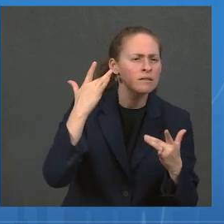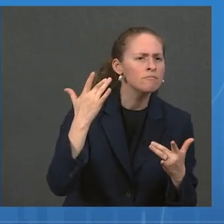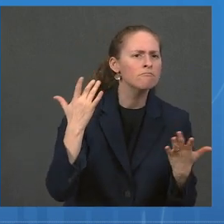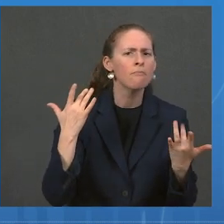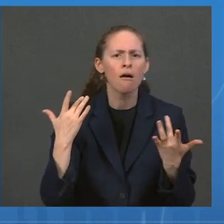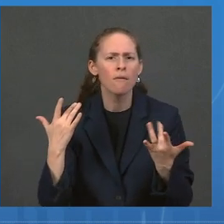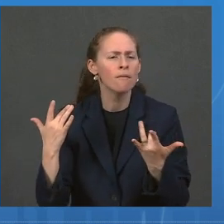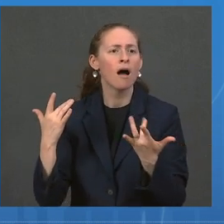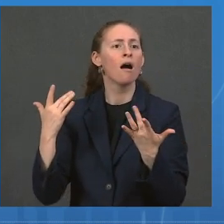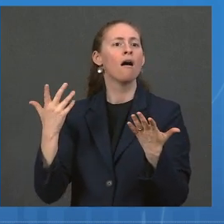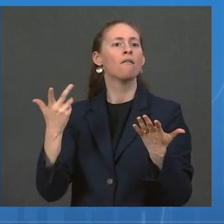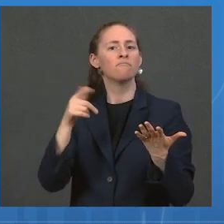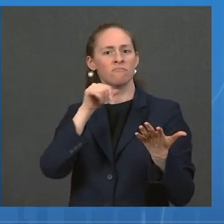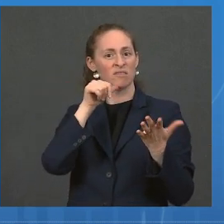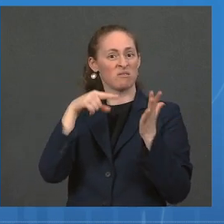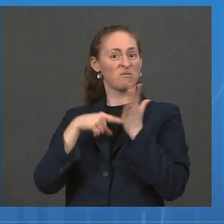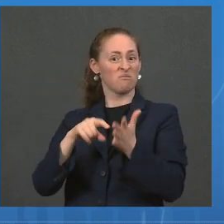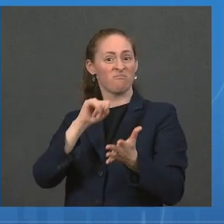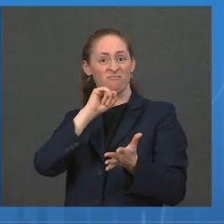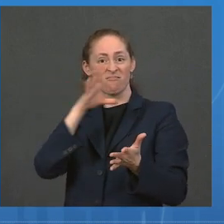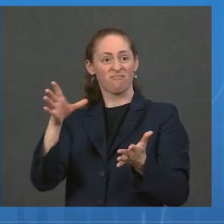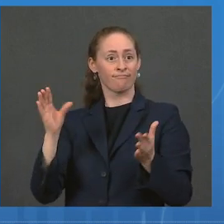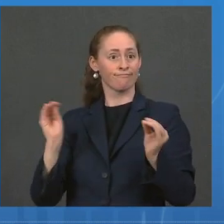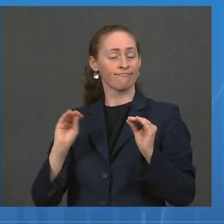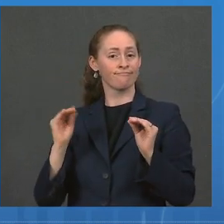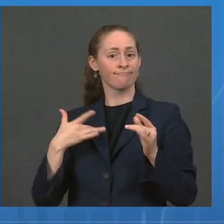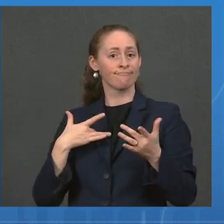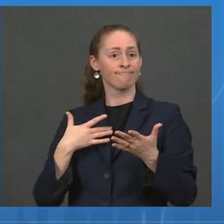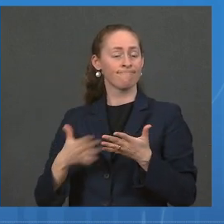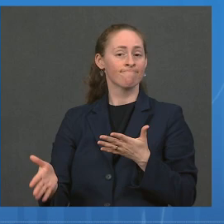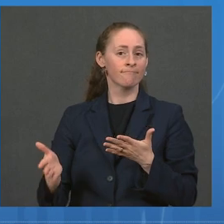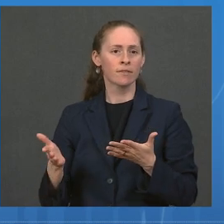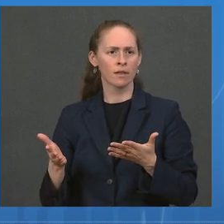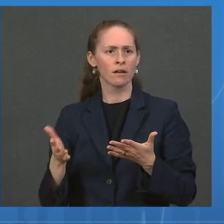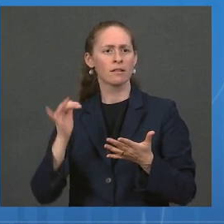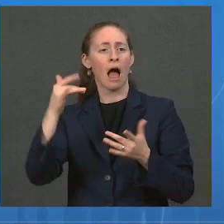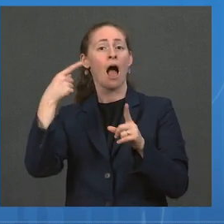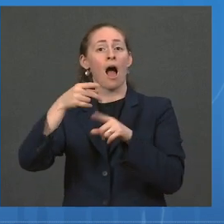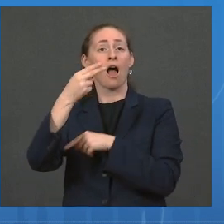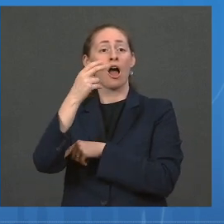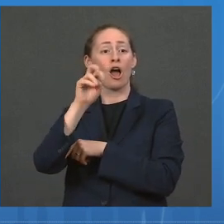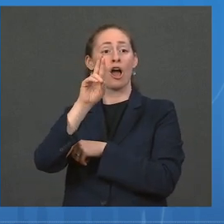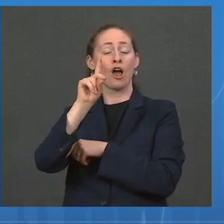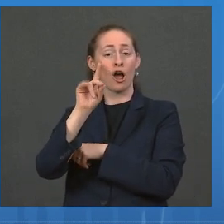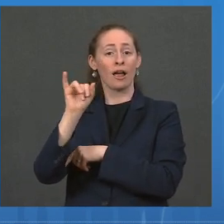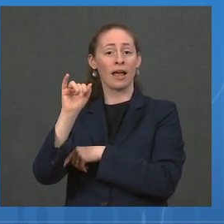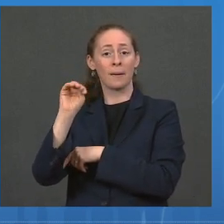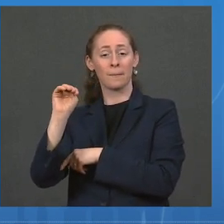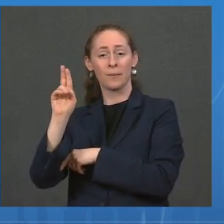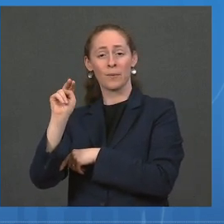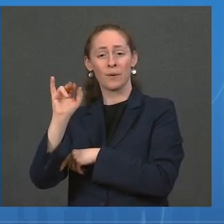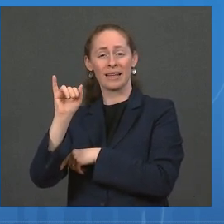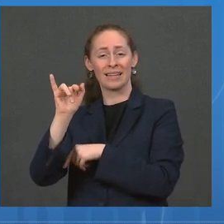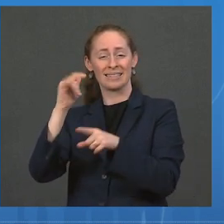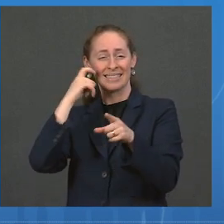So, specifically, to your question about herd immunity, if we can get the overwhelming majority